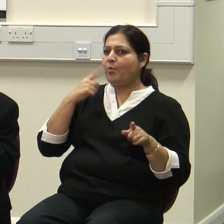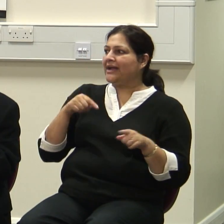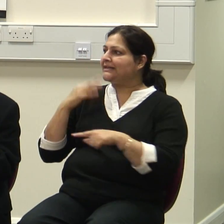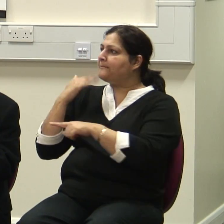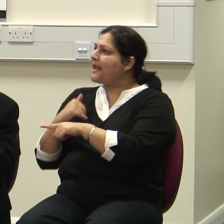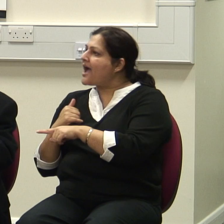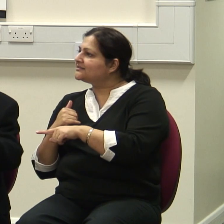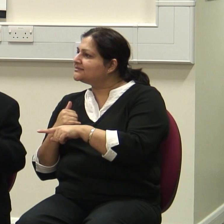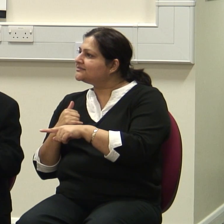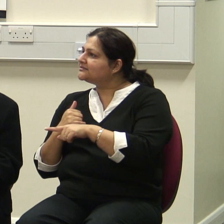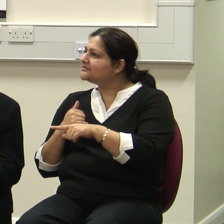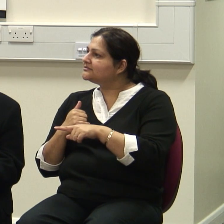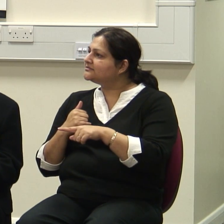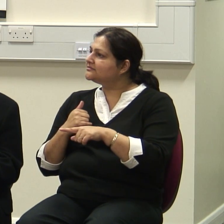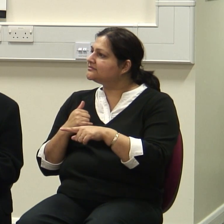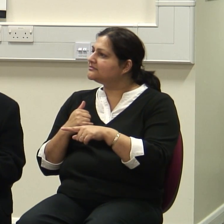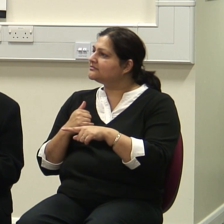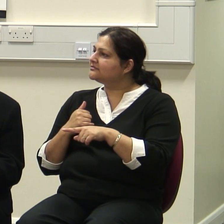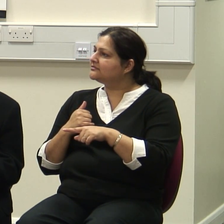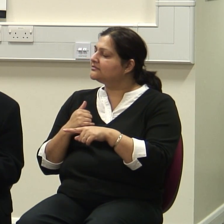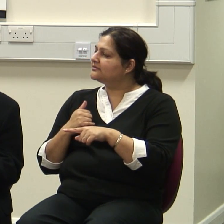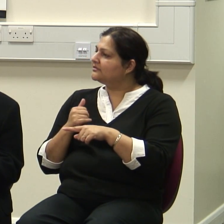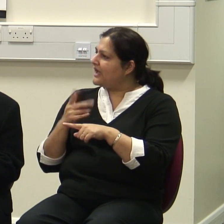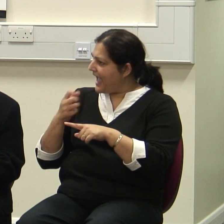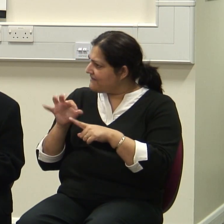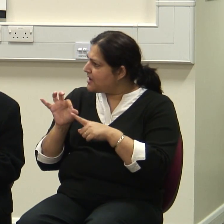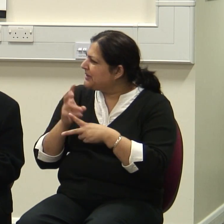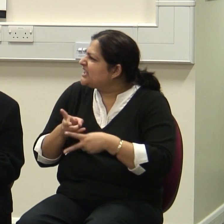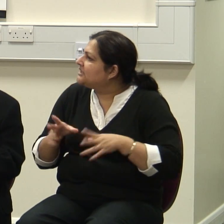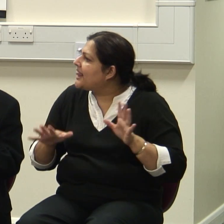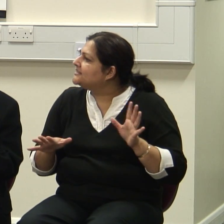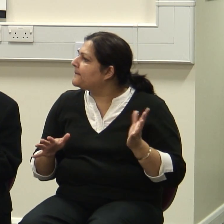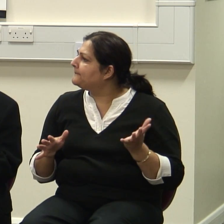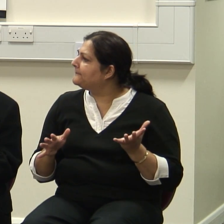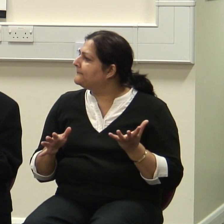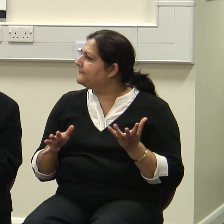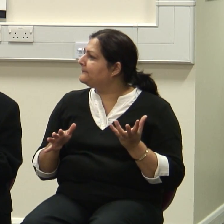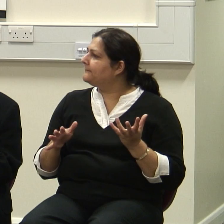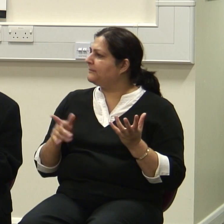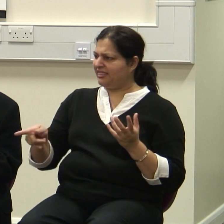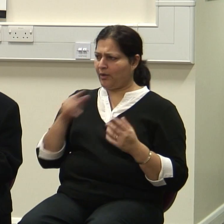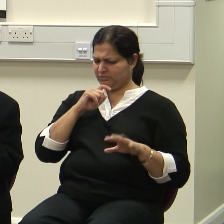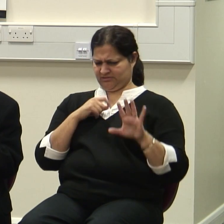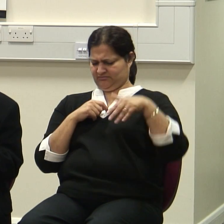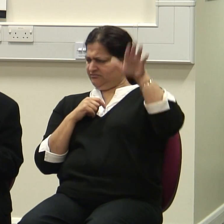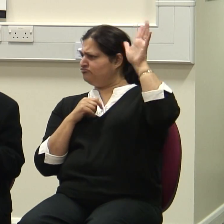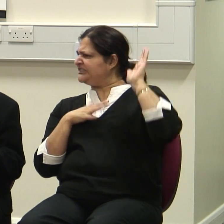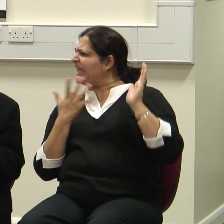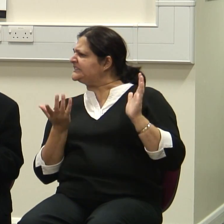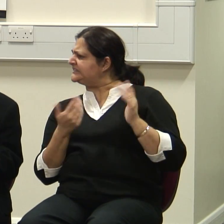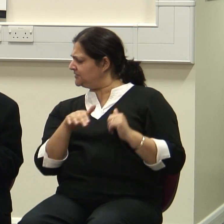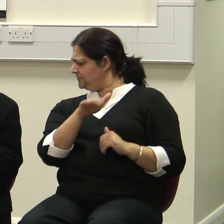say, now, you know, [18.16] paternalism, you know, that would be resented. Again, it depends,